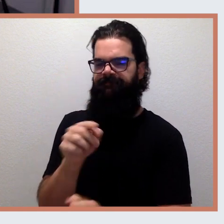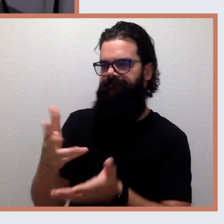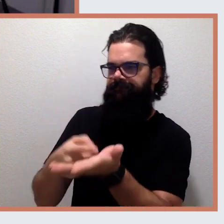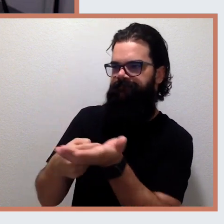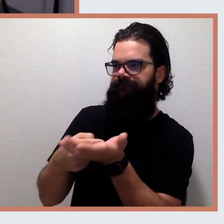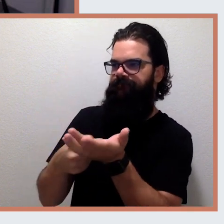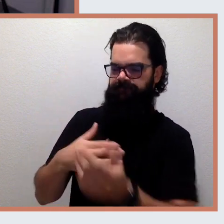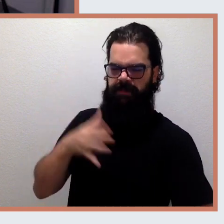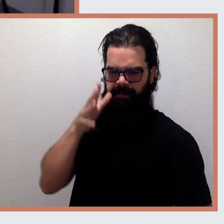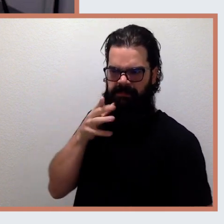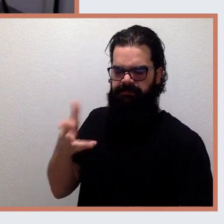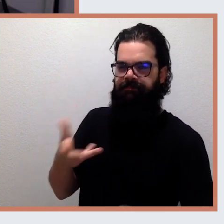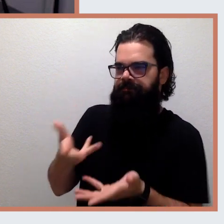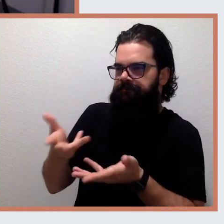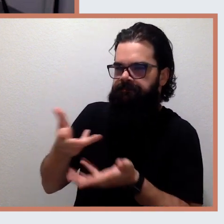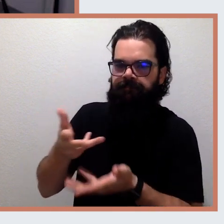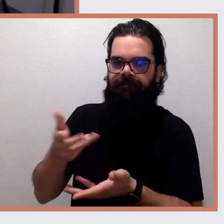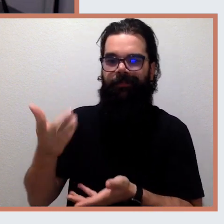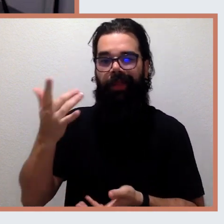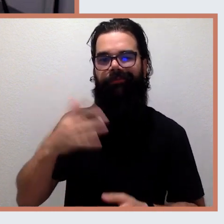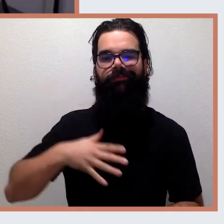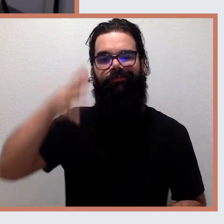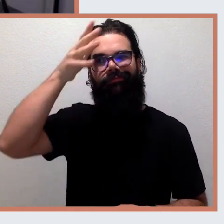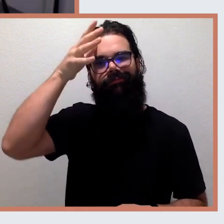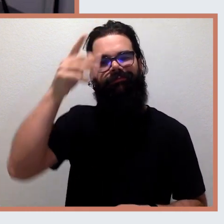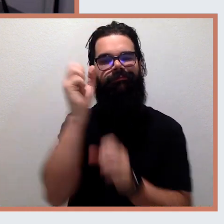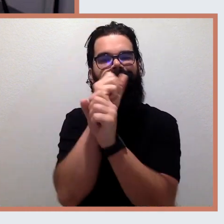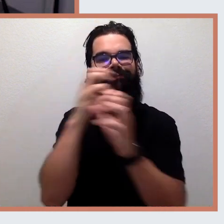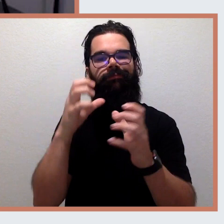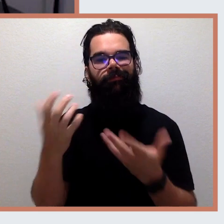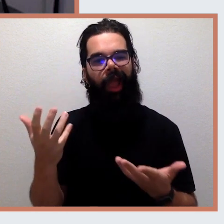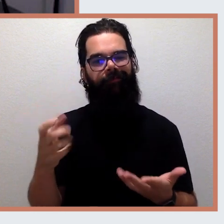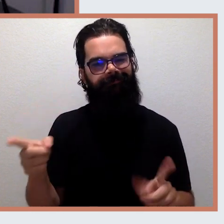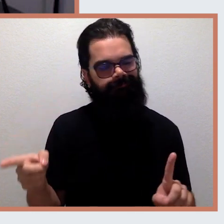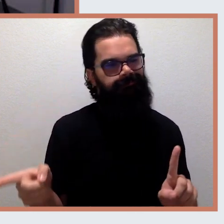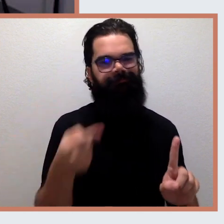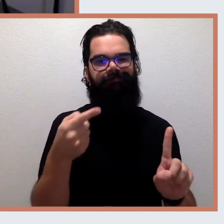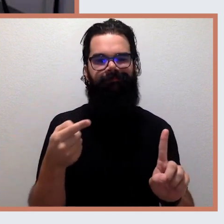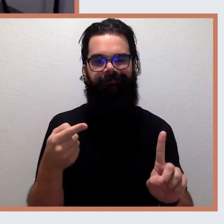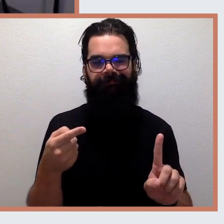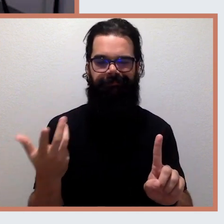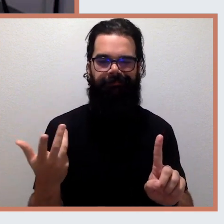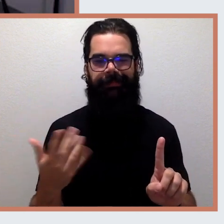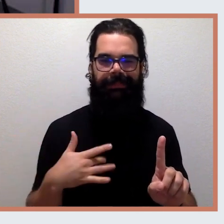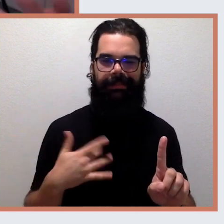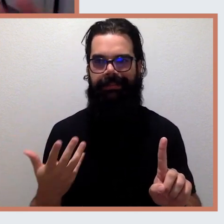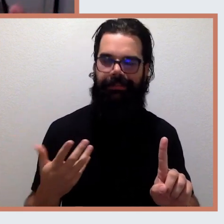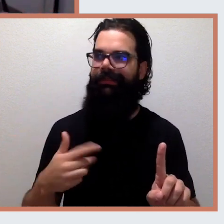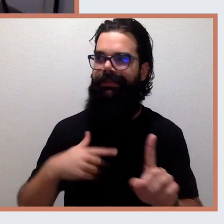he's very good at taking direction." And that came from my sports background. Also martial arts, I grew up doing martial arts. I fought in the Junior Olympics in TaeKwonDo.